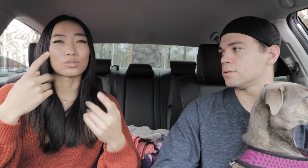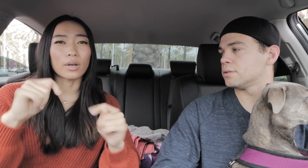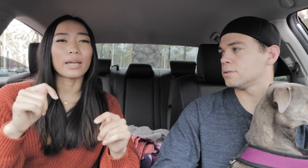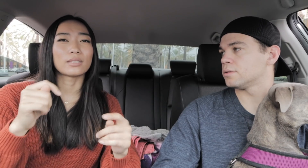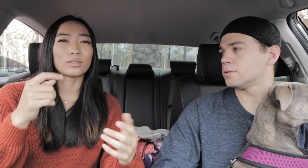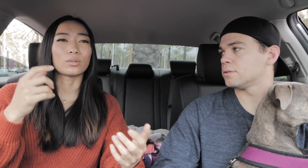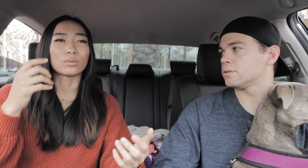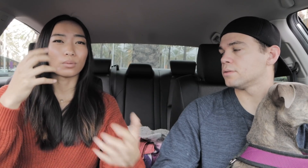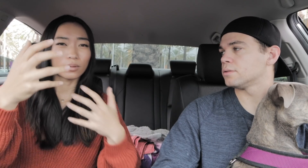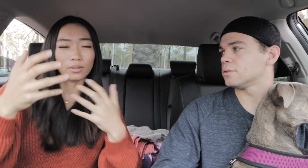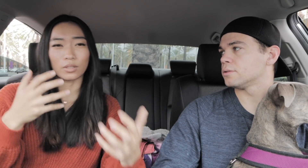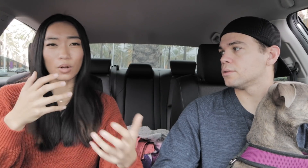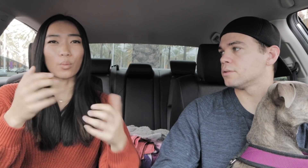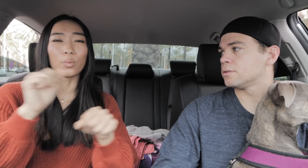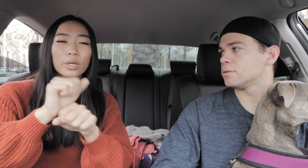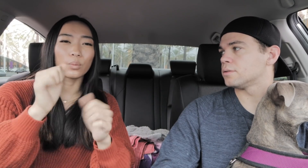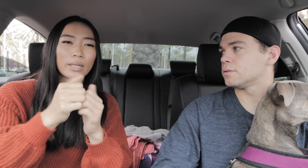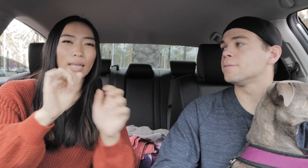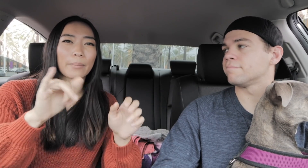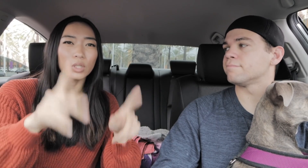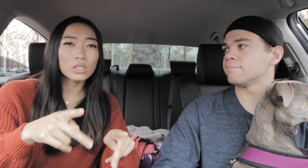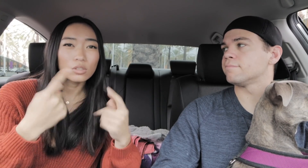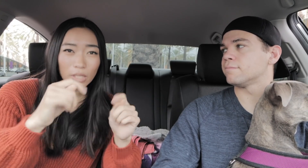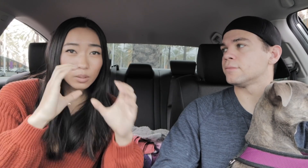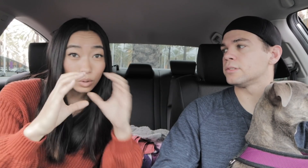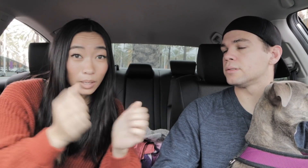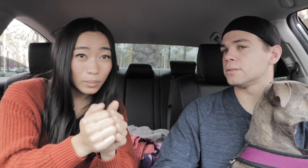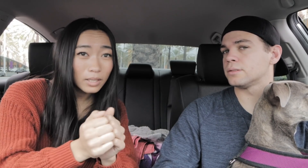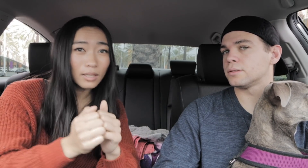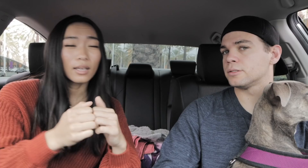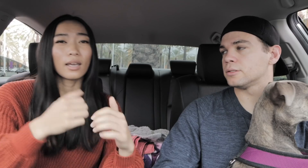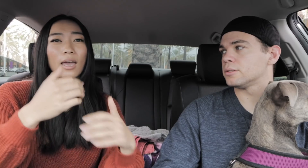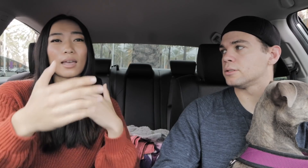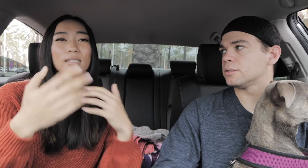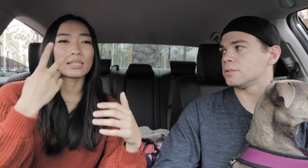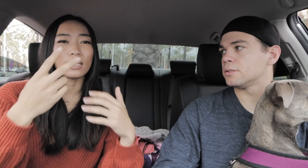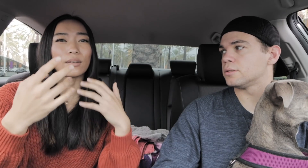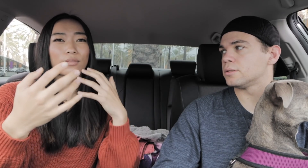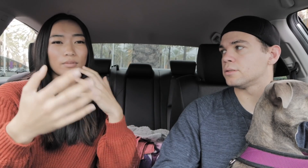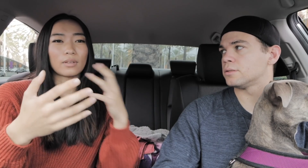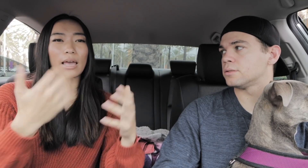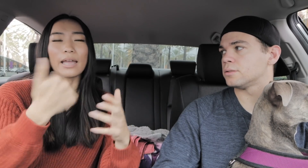about the signs themselves. It's about communicating and trying to you know work with that person you're trying to communicate with and see if